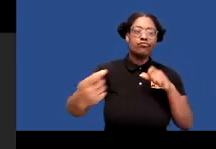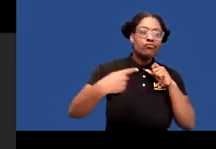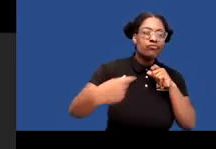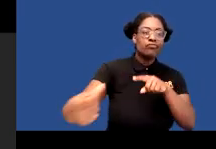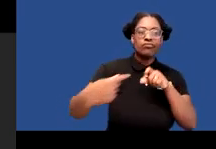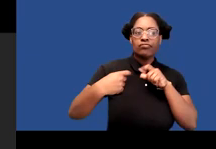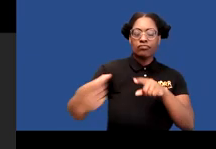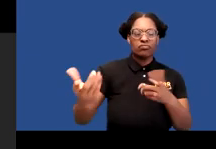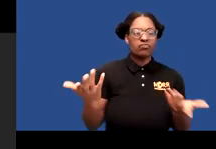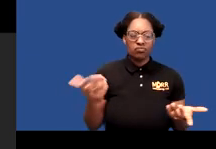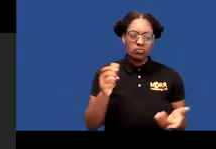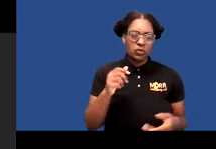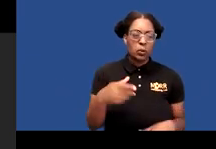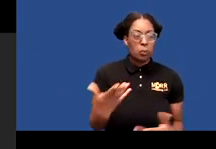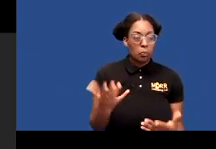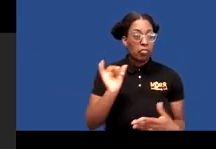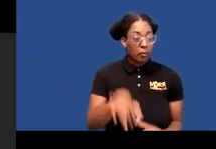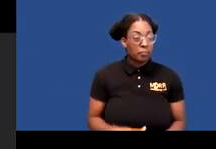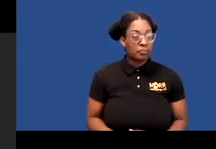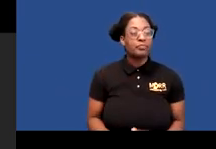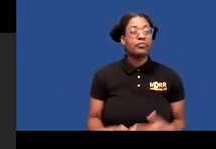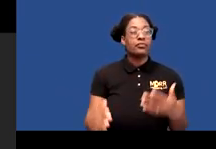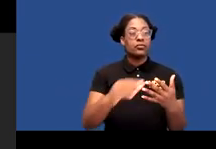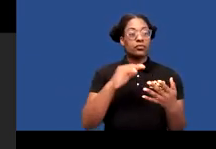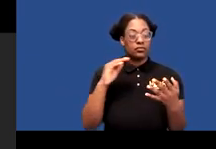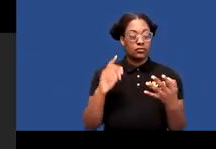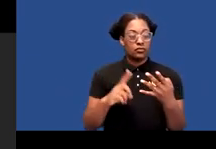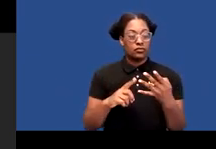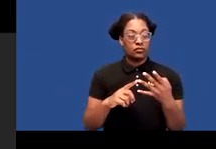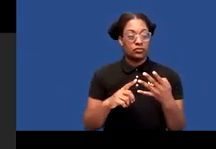Give us a sense of that, please. And again, if you're choosing "Other,"